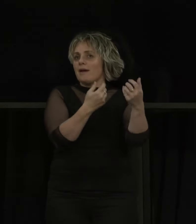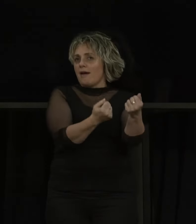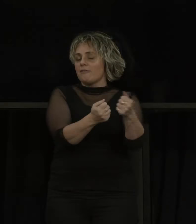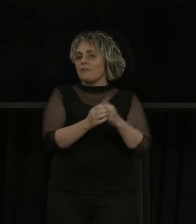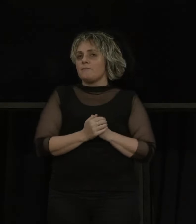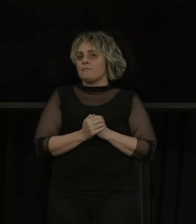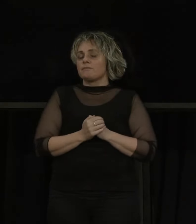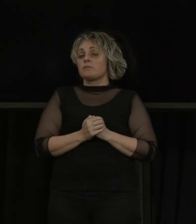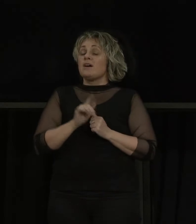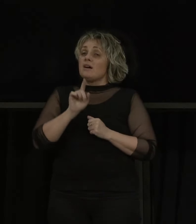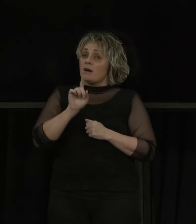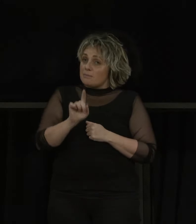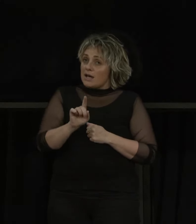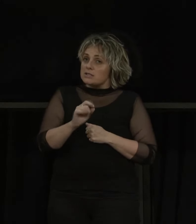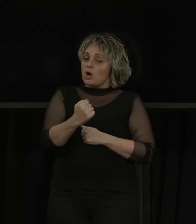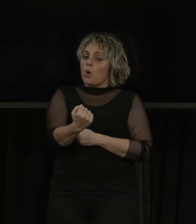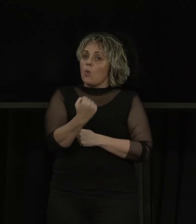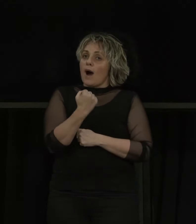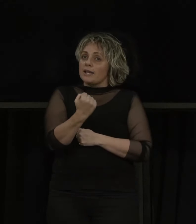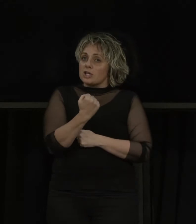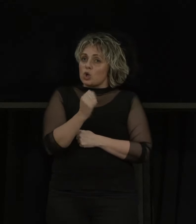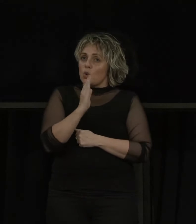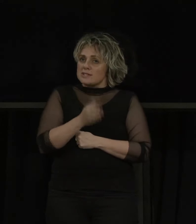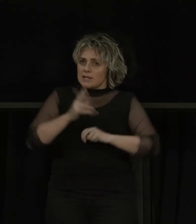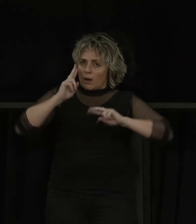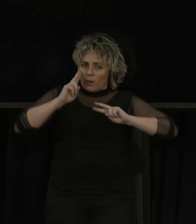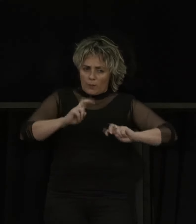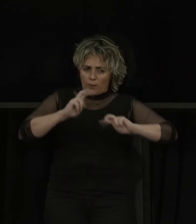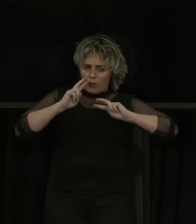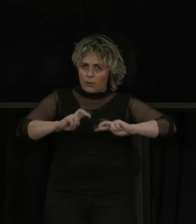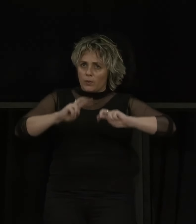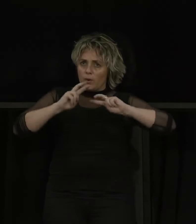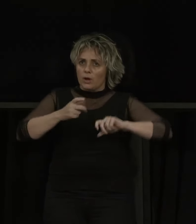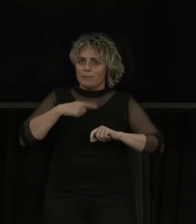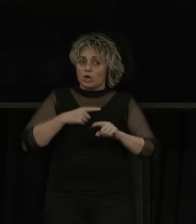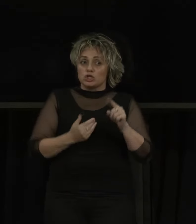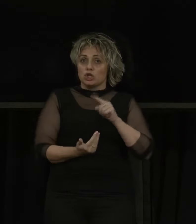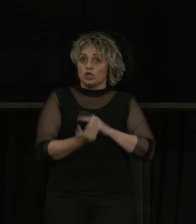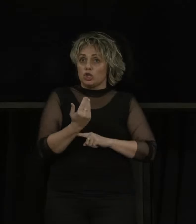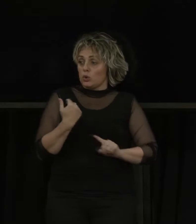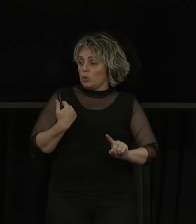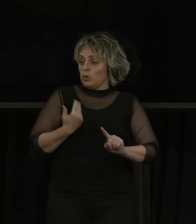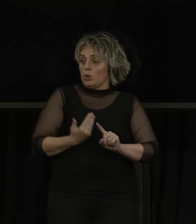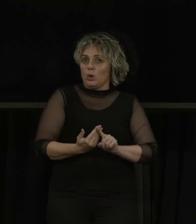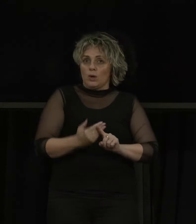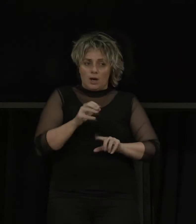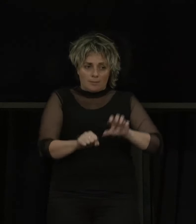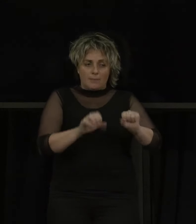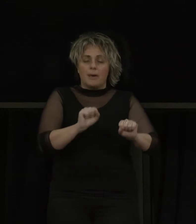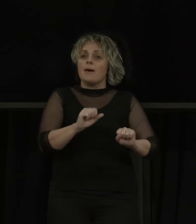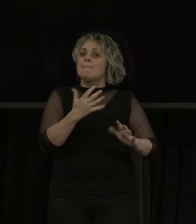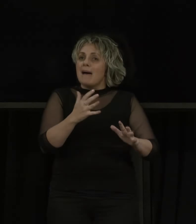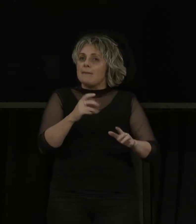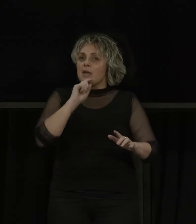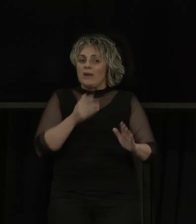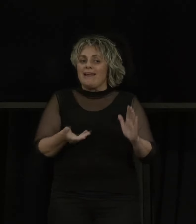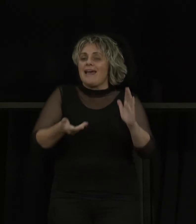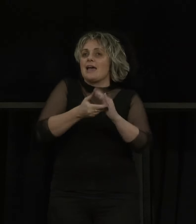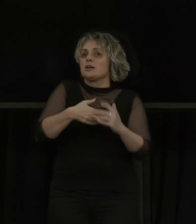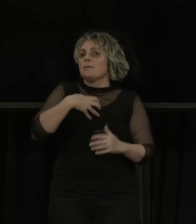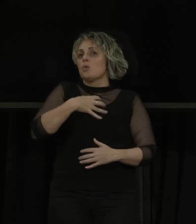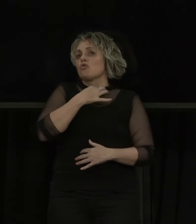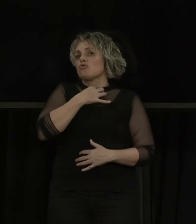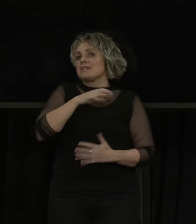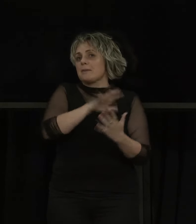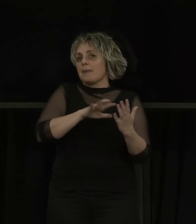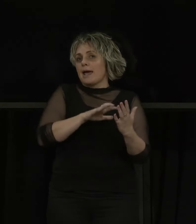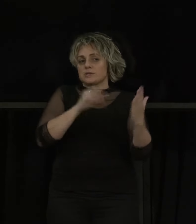between individuals, and they